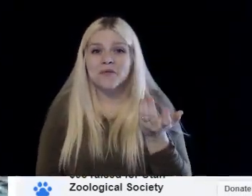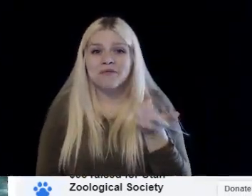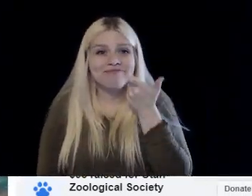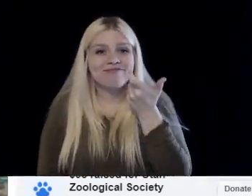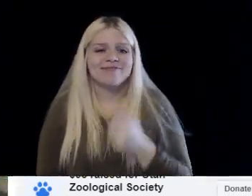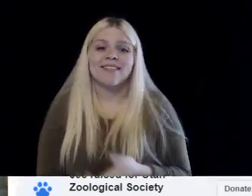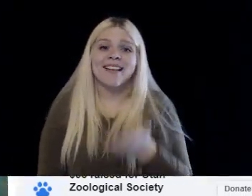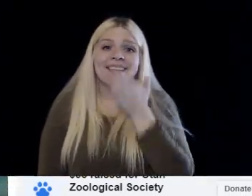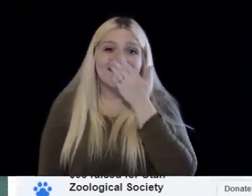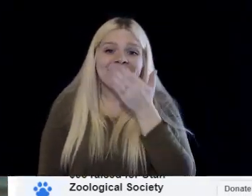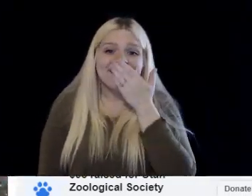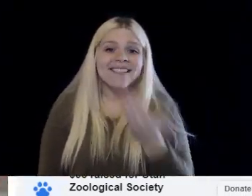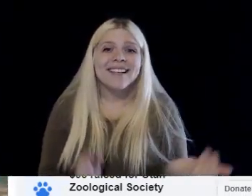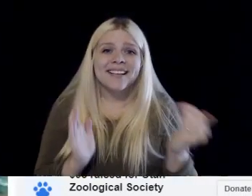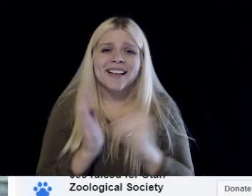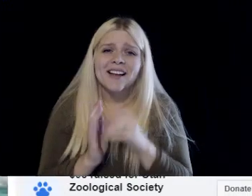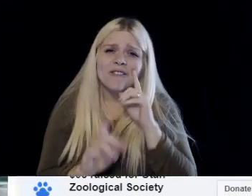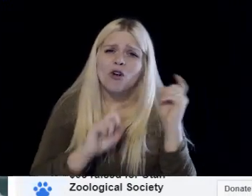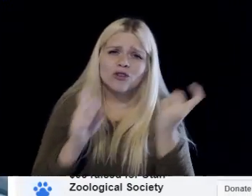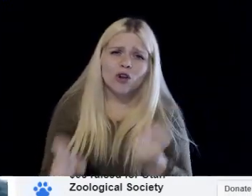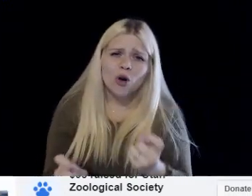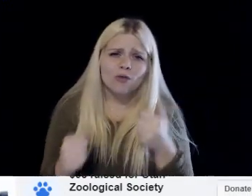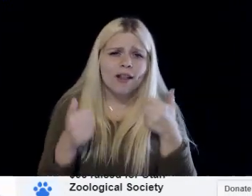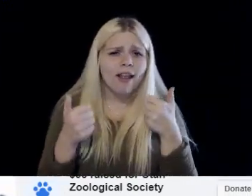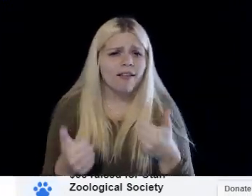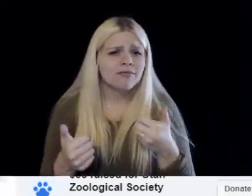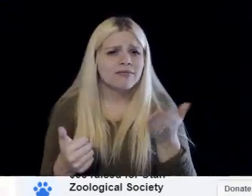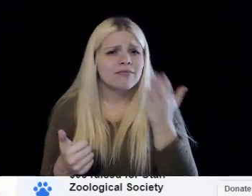much for donating. Thank you, you guys, for sharing some tips. If you missed the